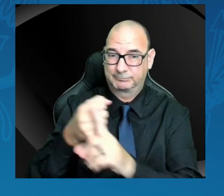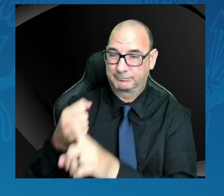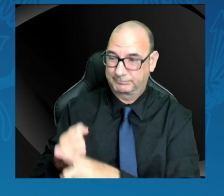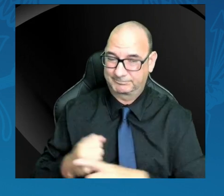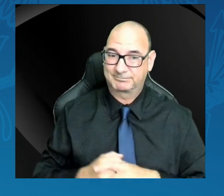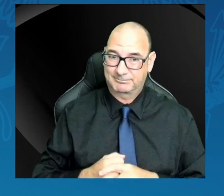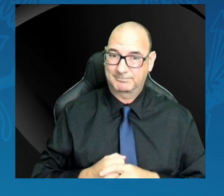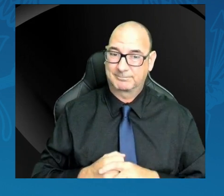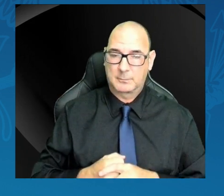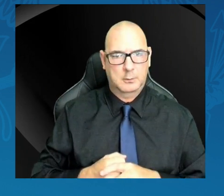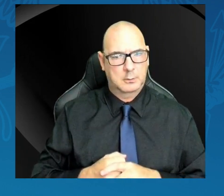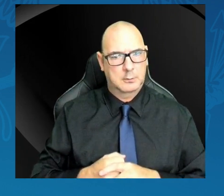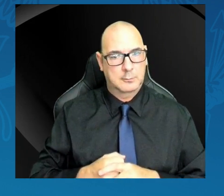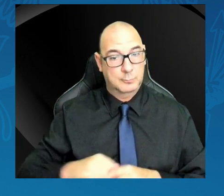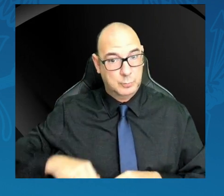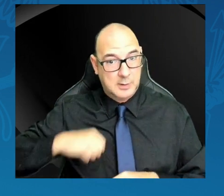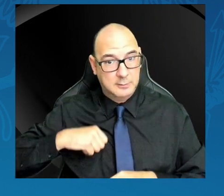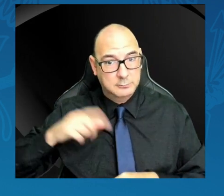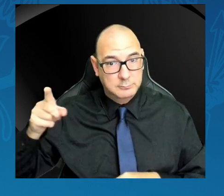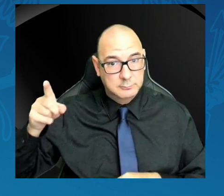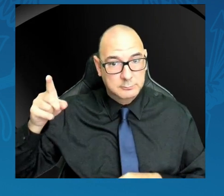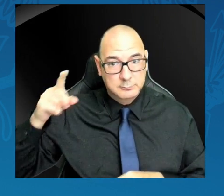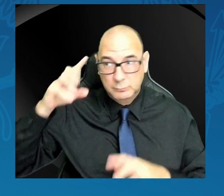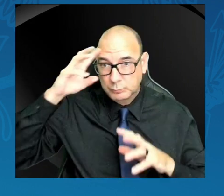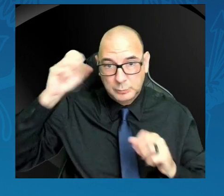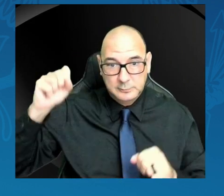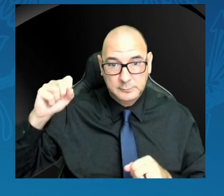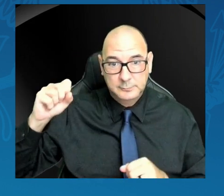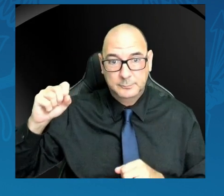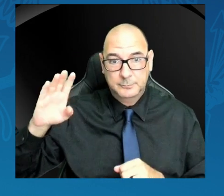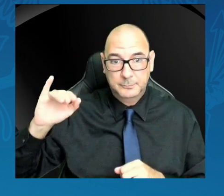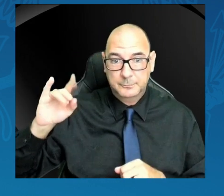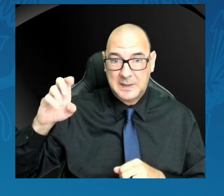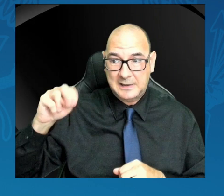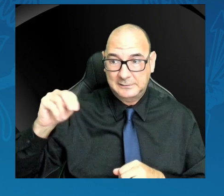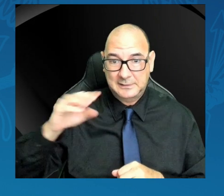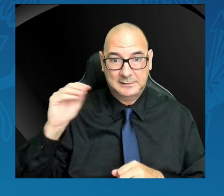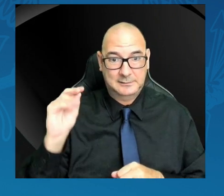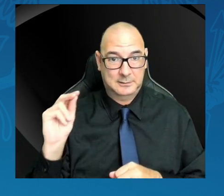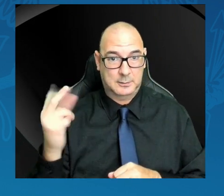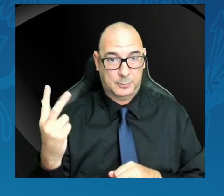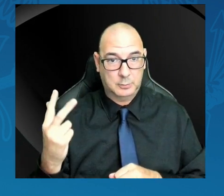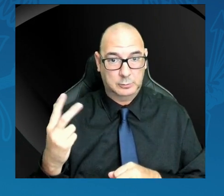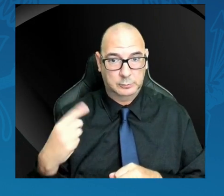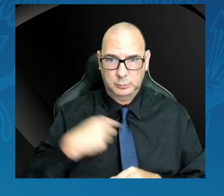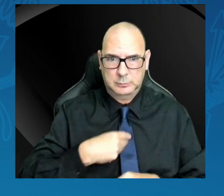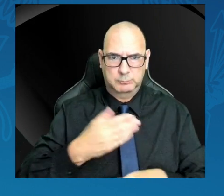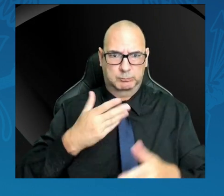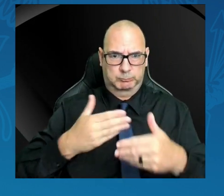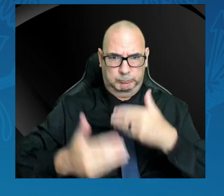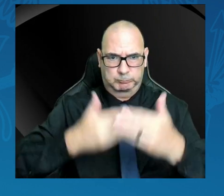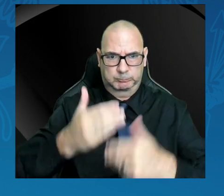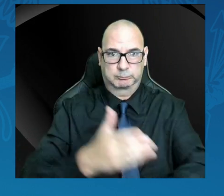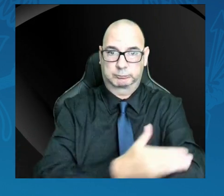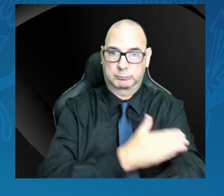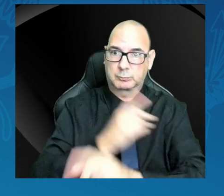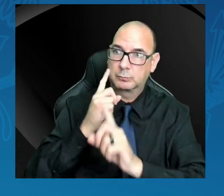we're moving forward to transition and reach a zero emissions future sooner than many thought was possible.